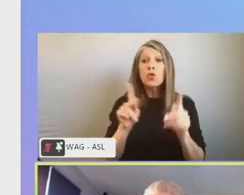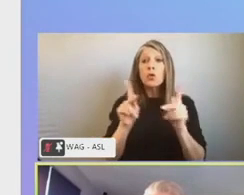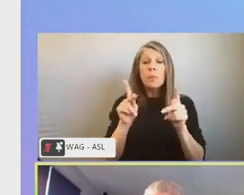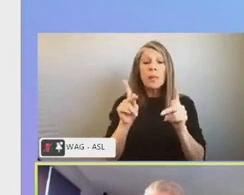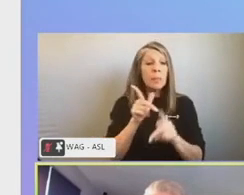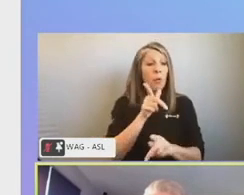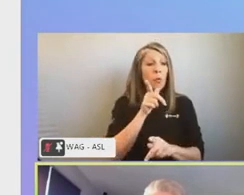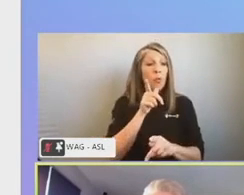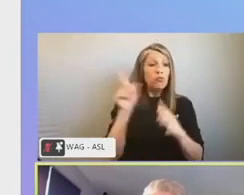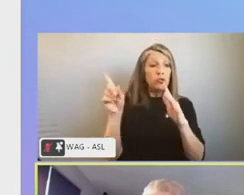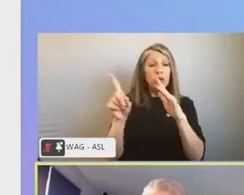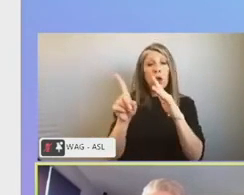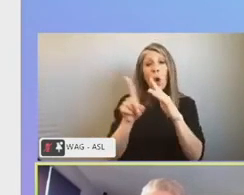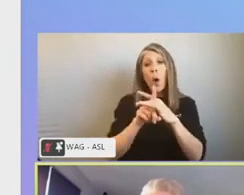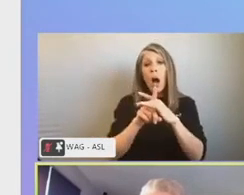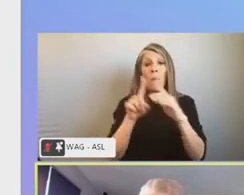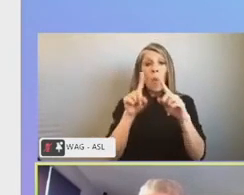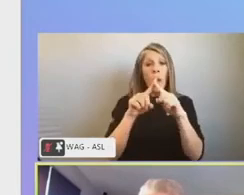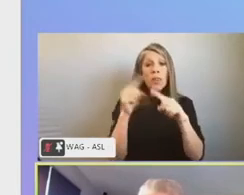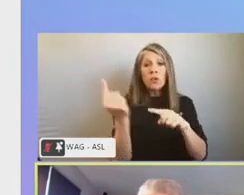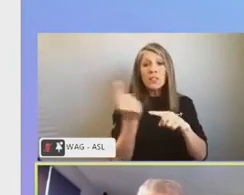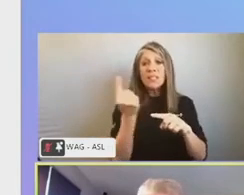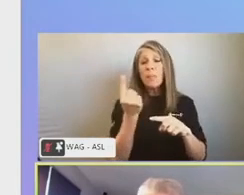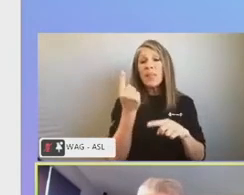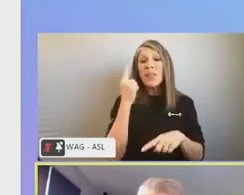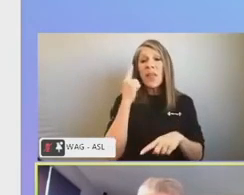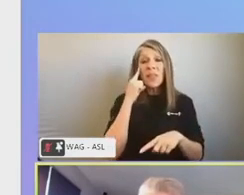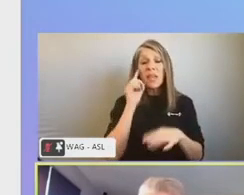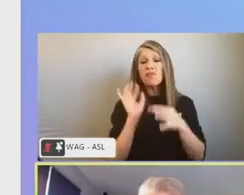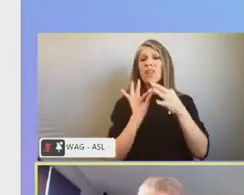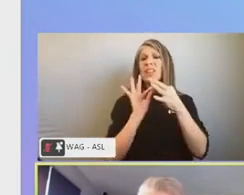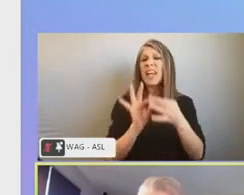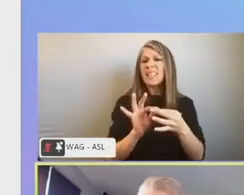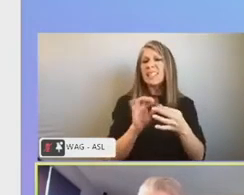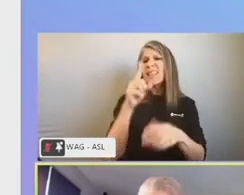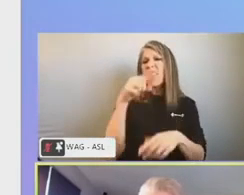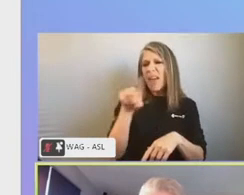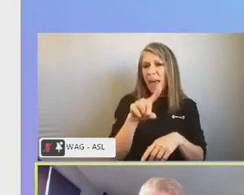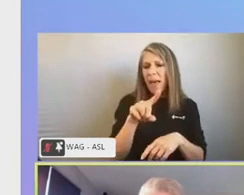every election. Maybe they vote for presidential elections or federal elections. These are people